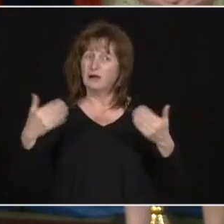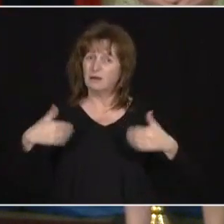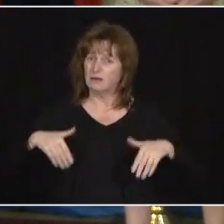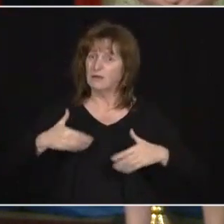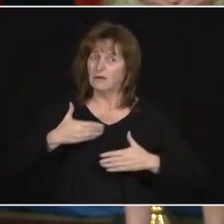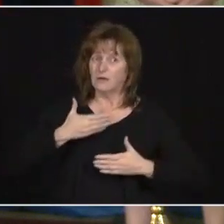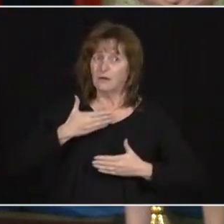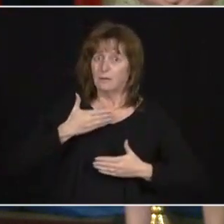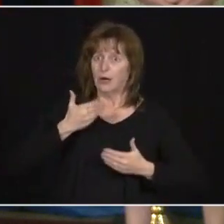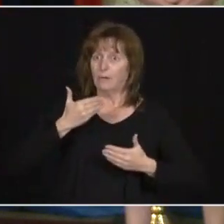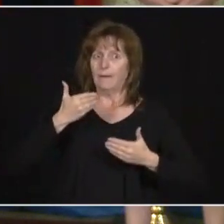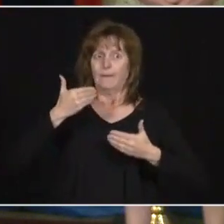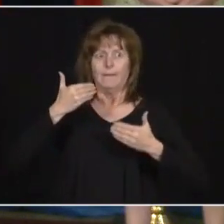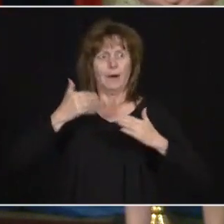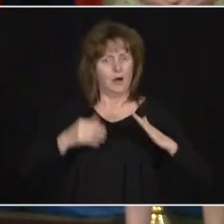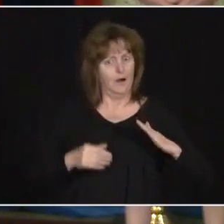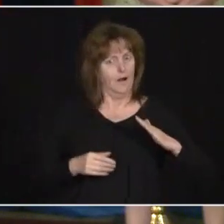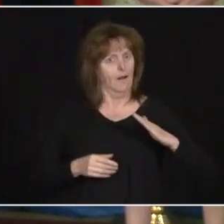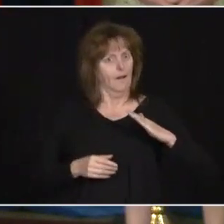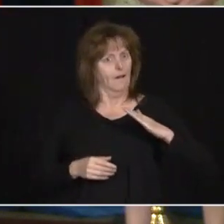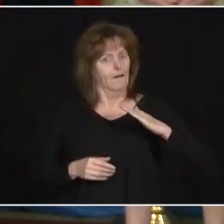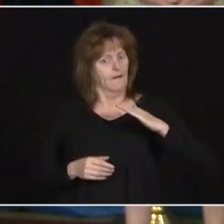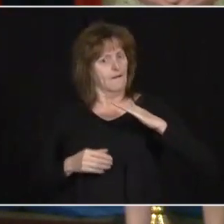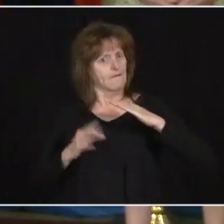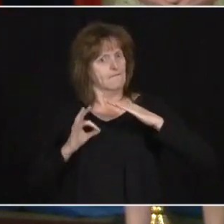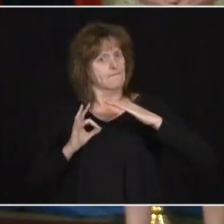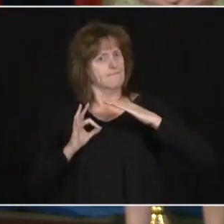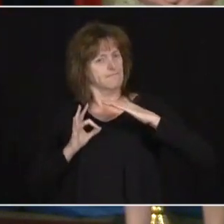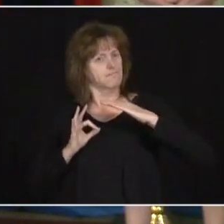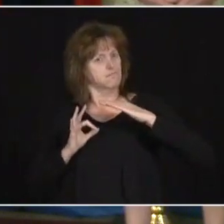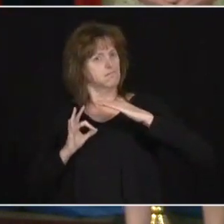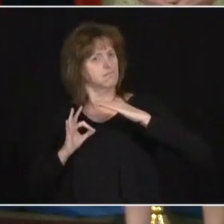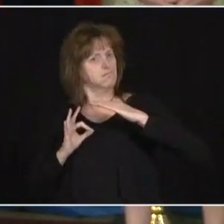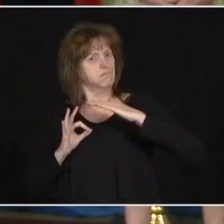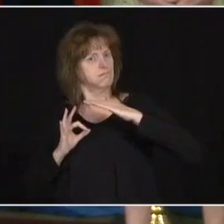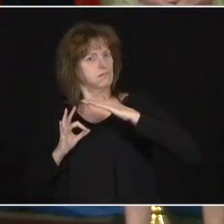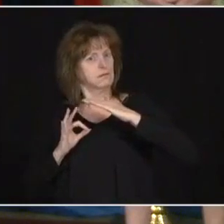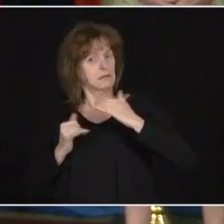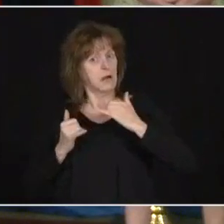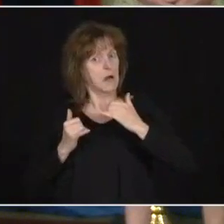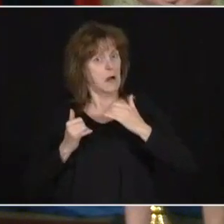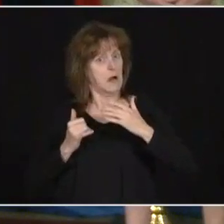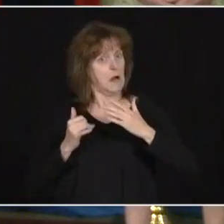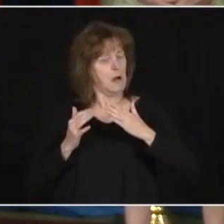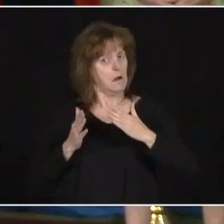the path to reopening the economy, because that curve